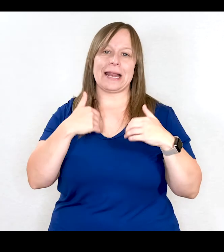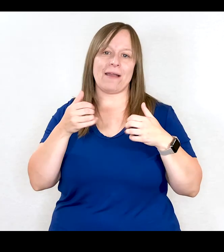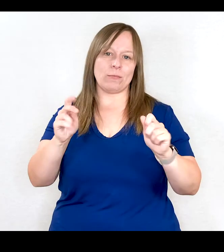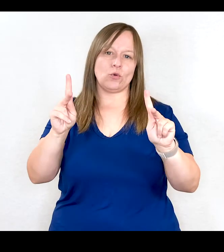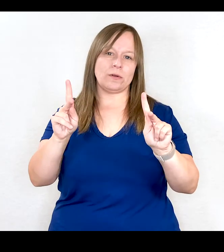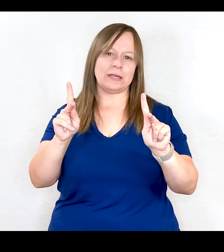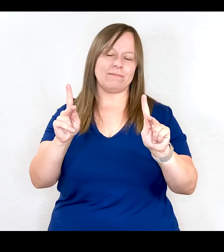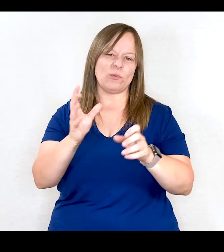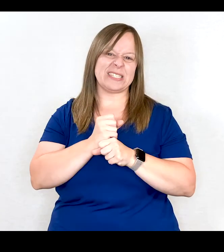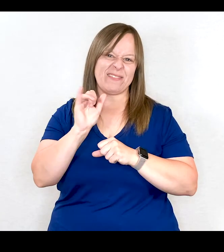doesn't have the ability to get it.